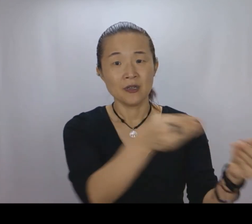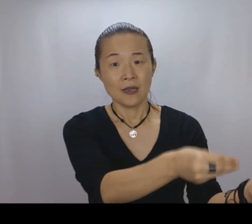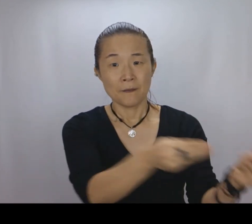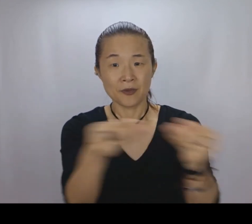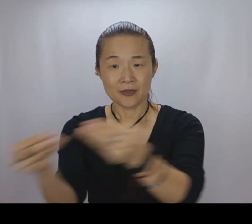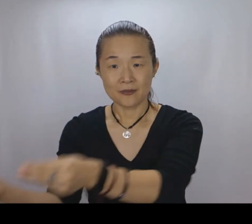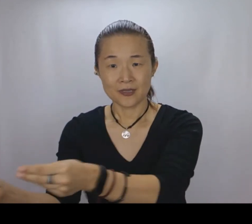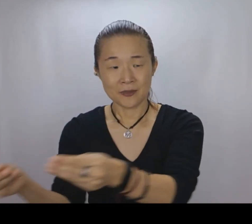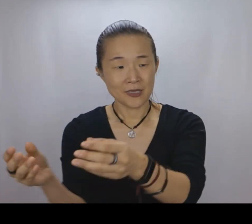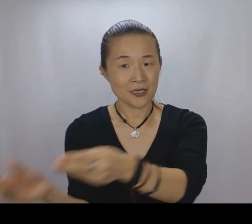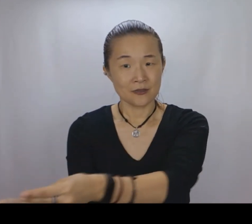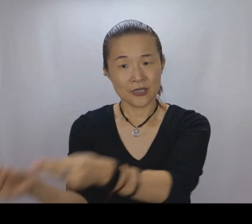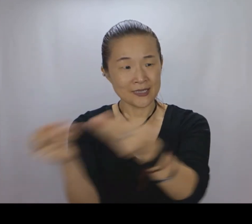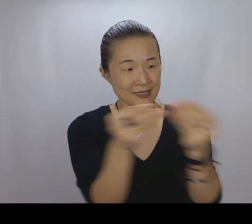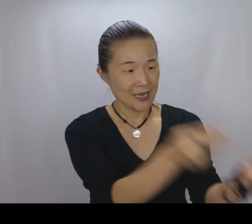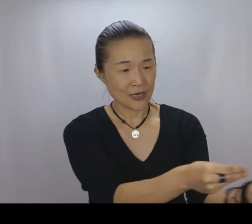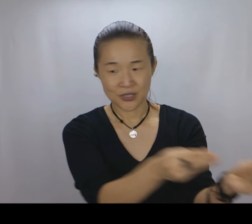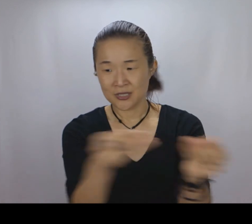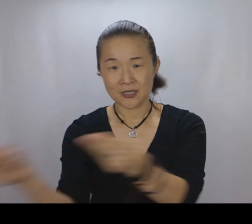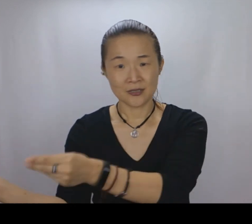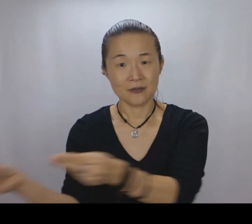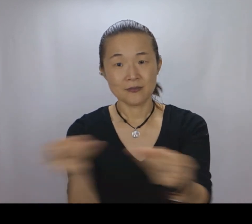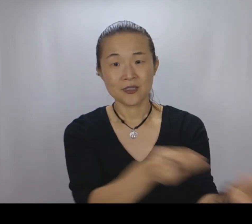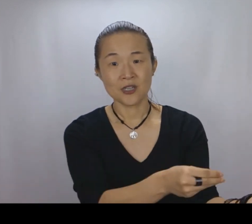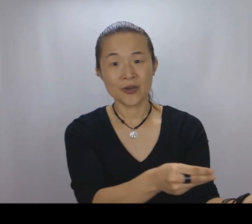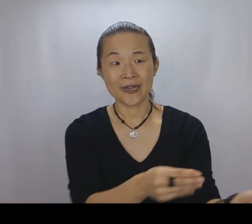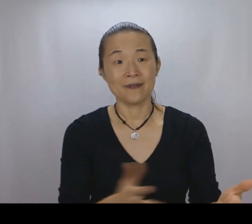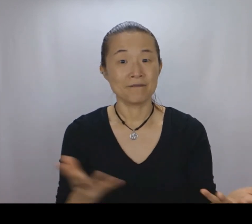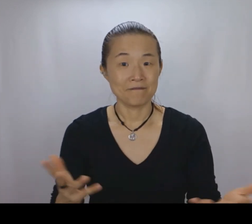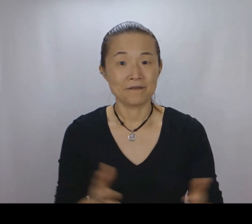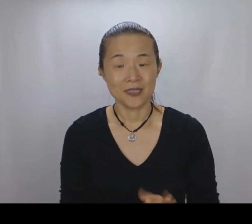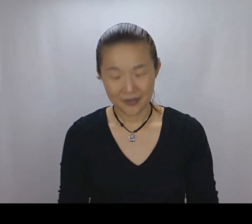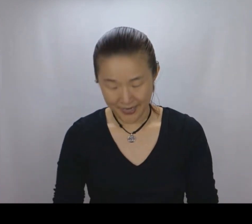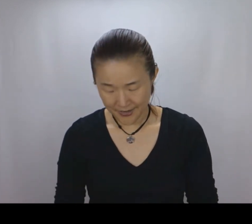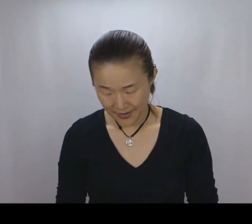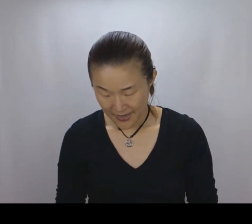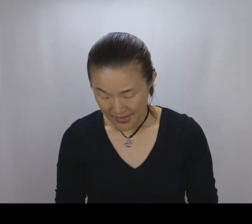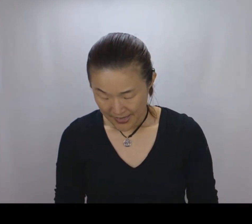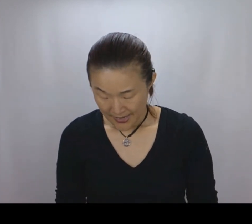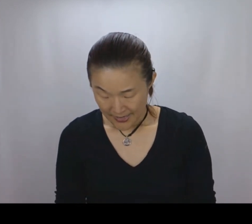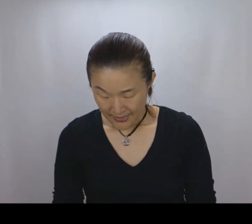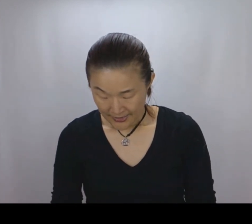But some kind of transaction is going OK?